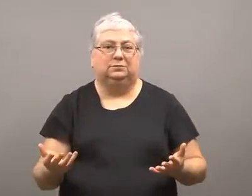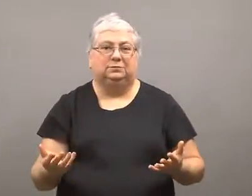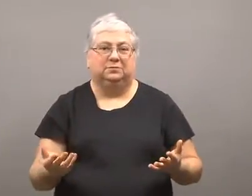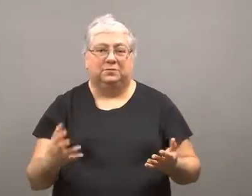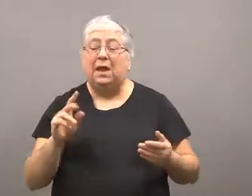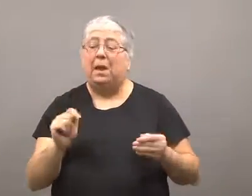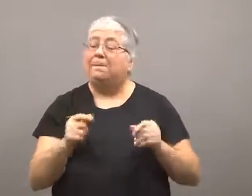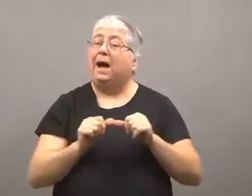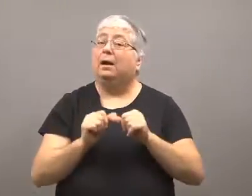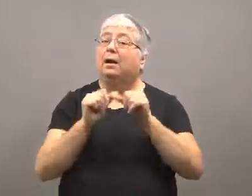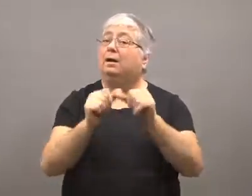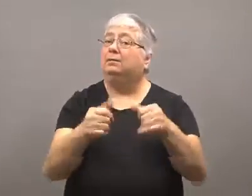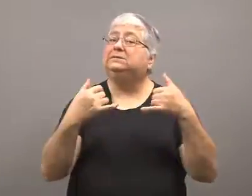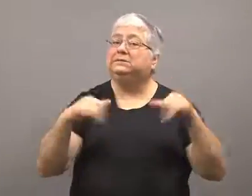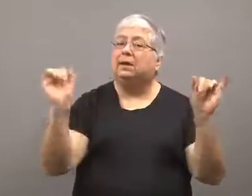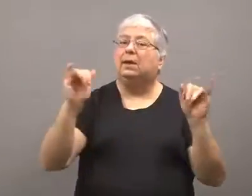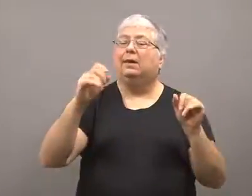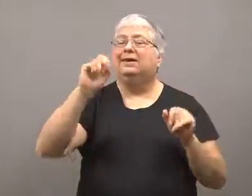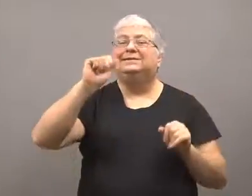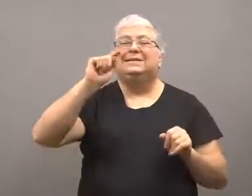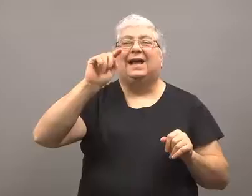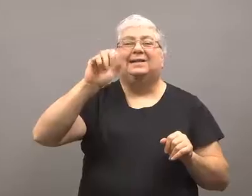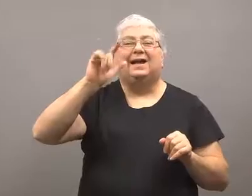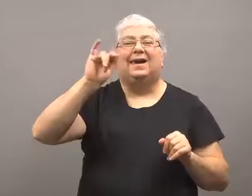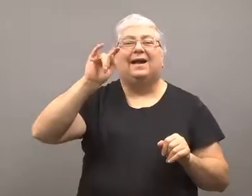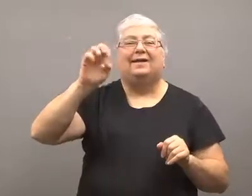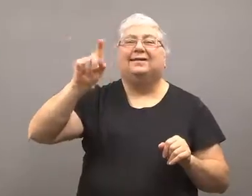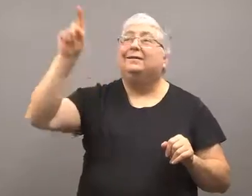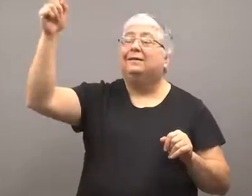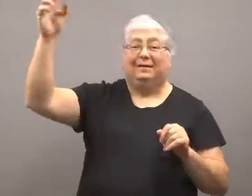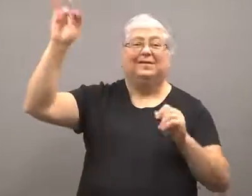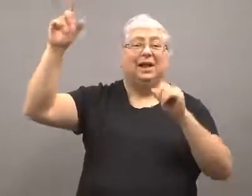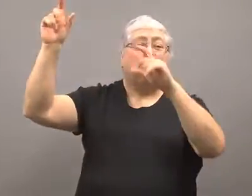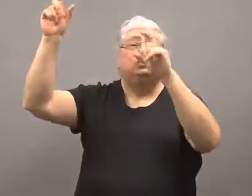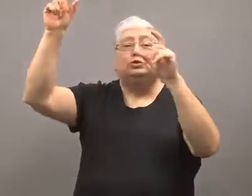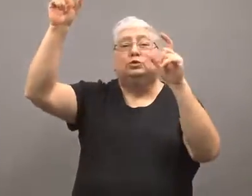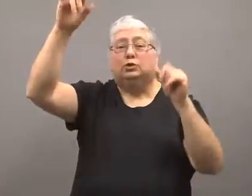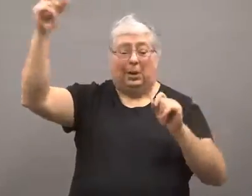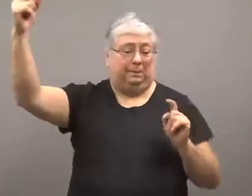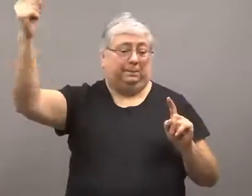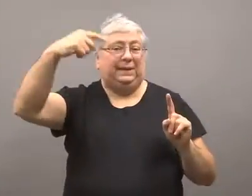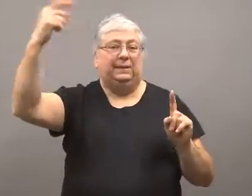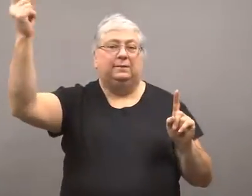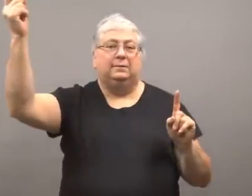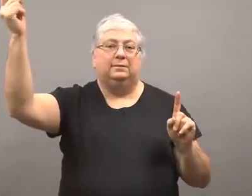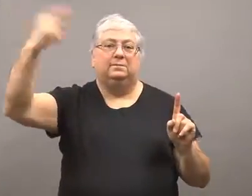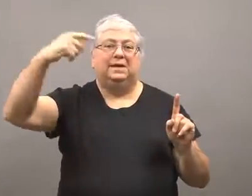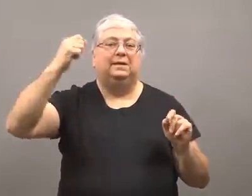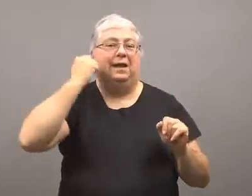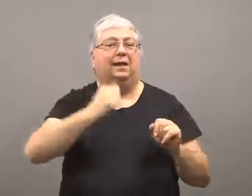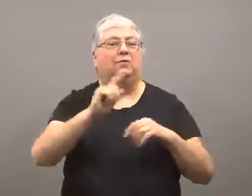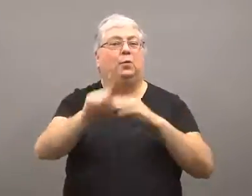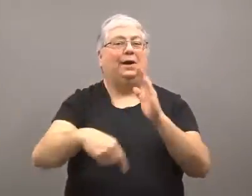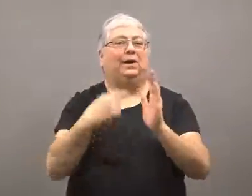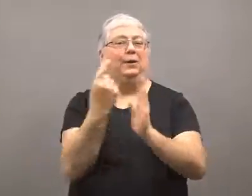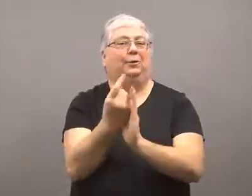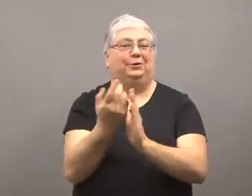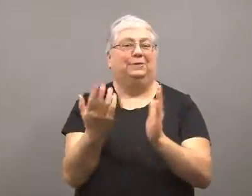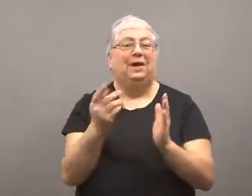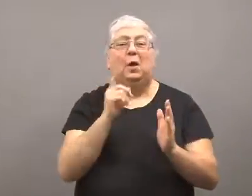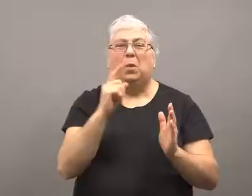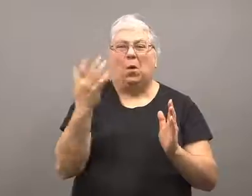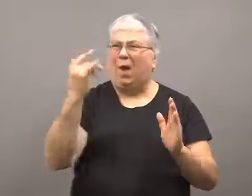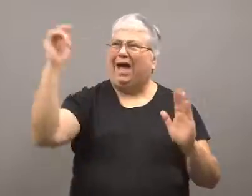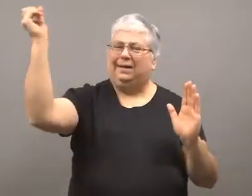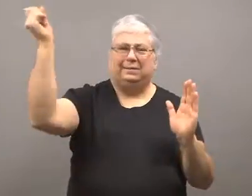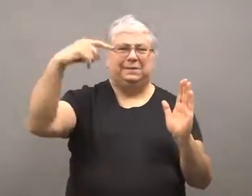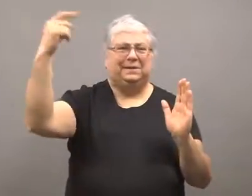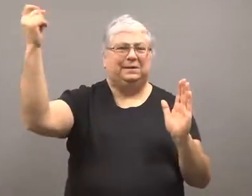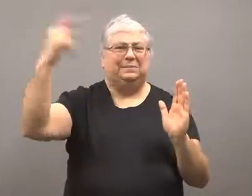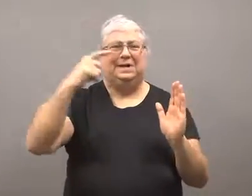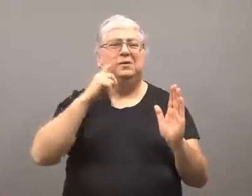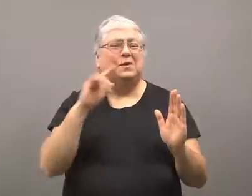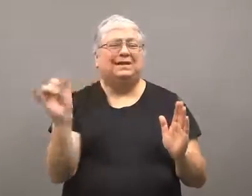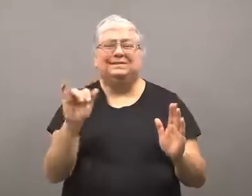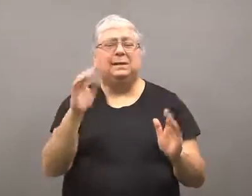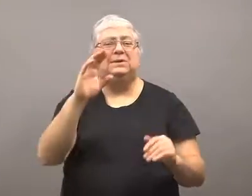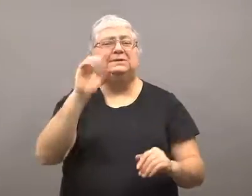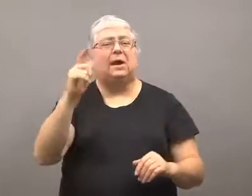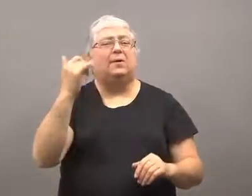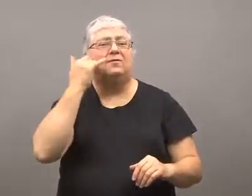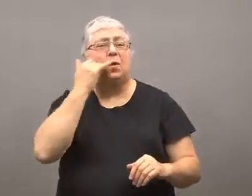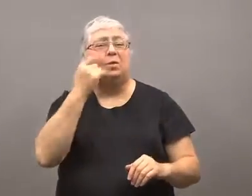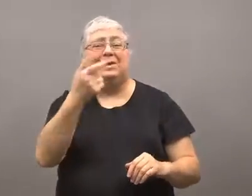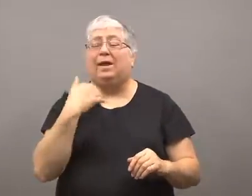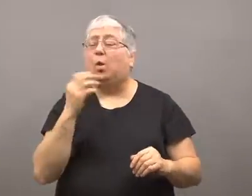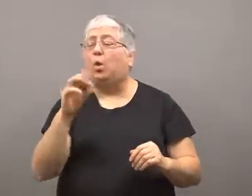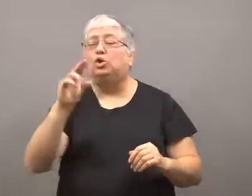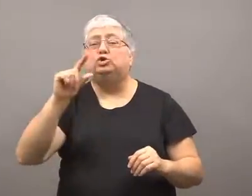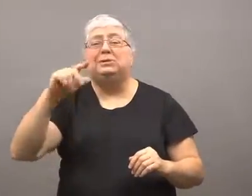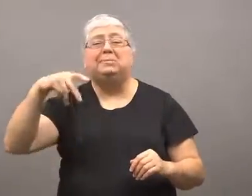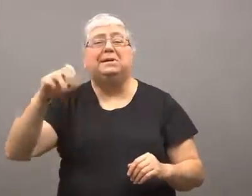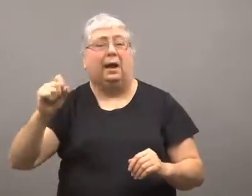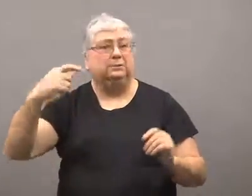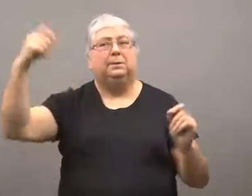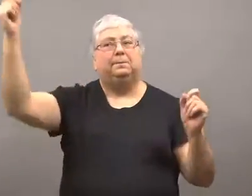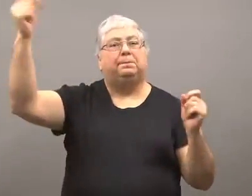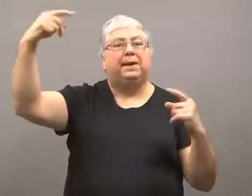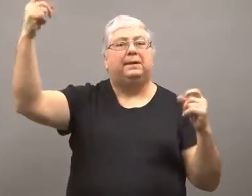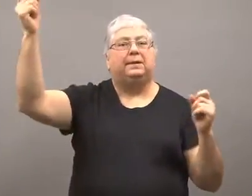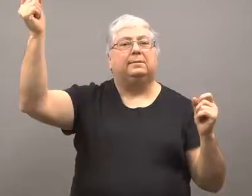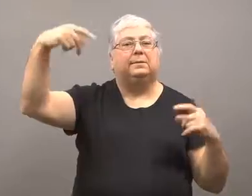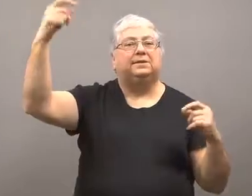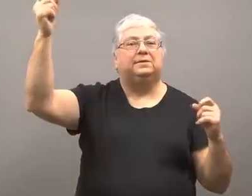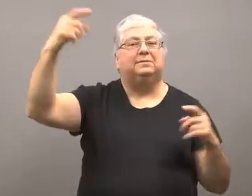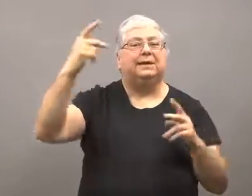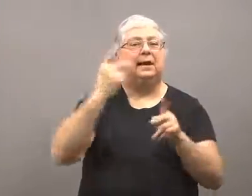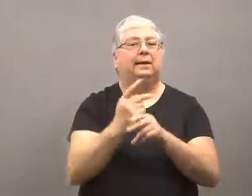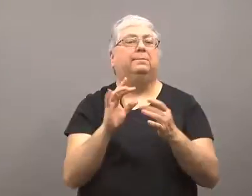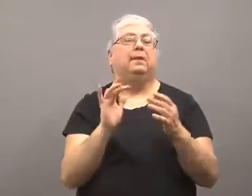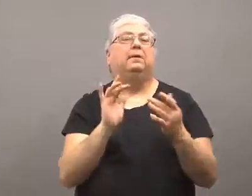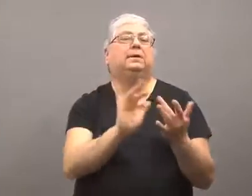There was still hourly pings from a satellite.